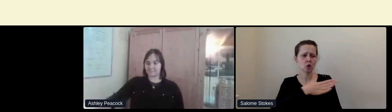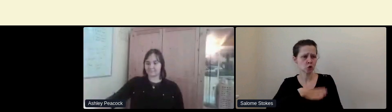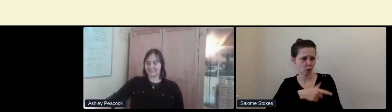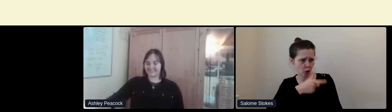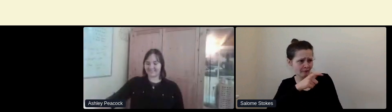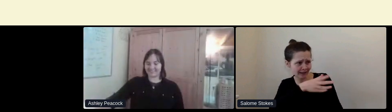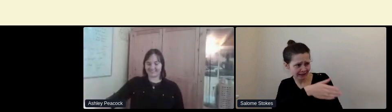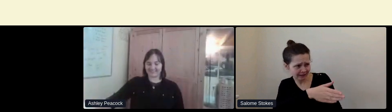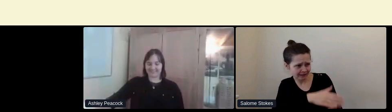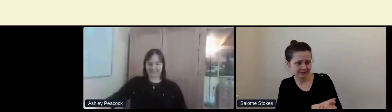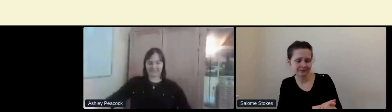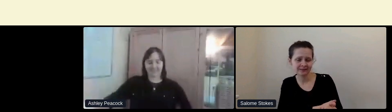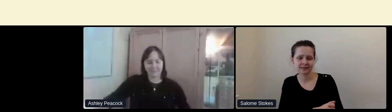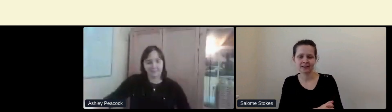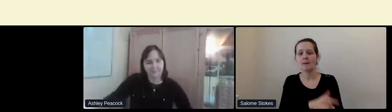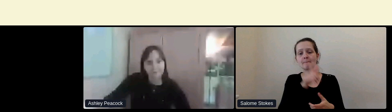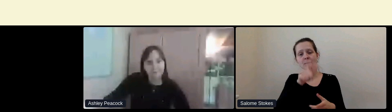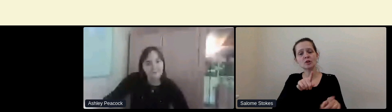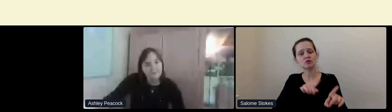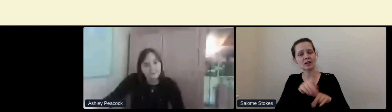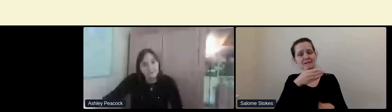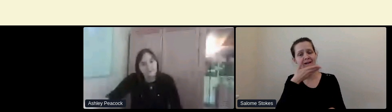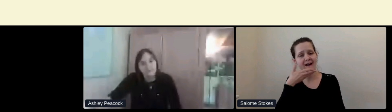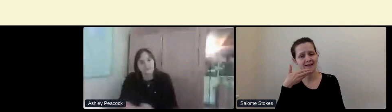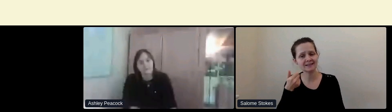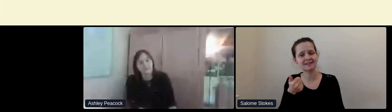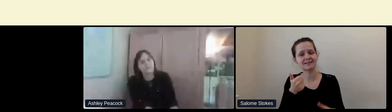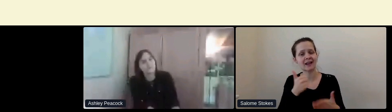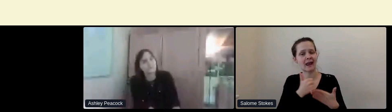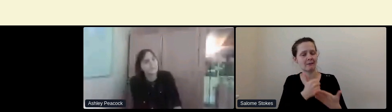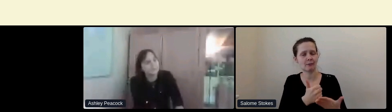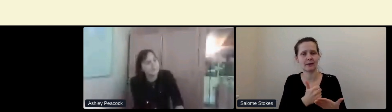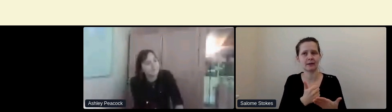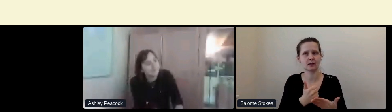it's meant to be helpful, it's meant to be nice but it just breaks me and I have a complete